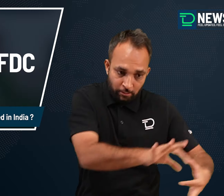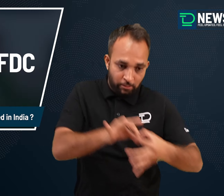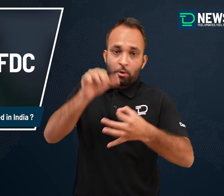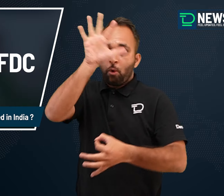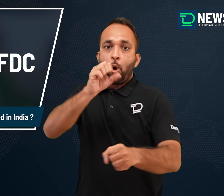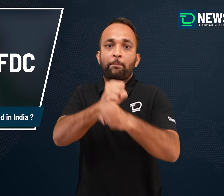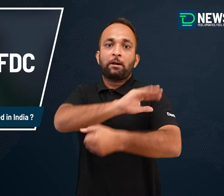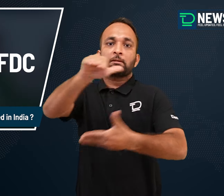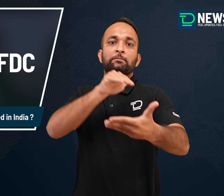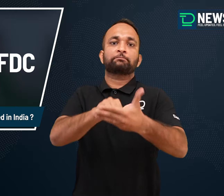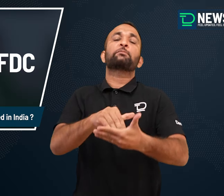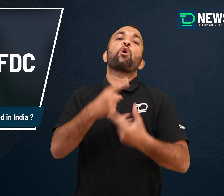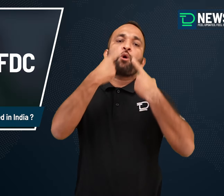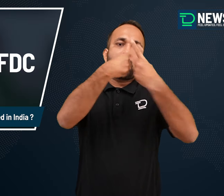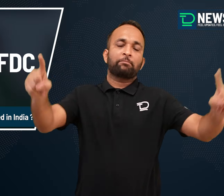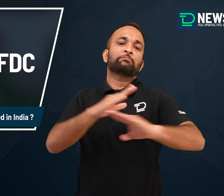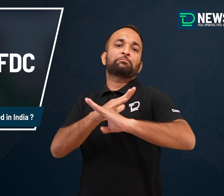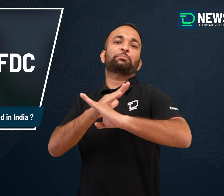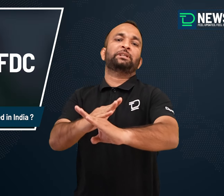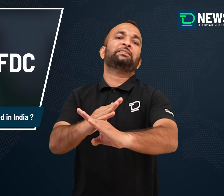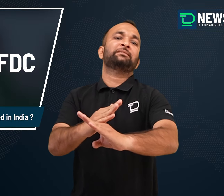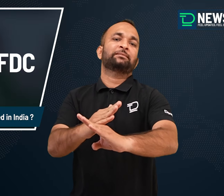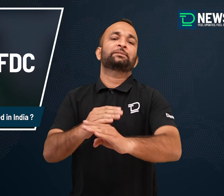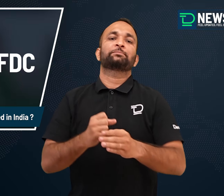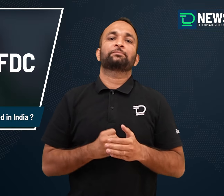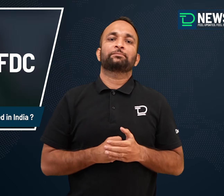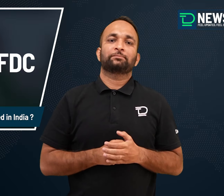Therefore the union government banned 156 combinations of drugs.